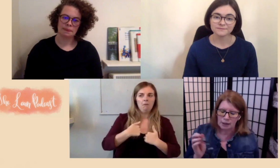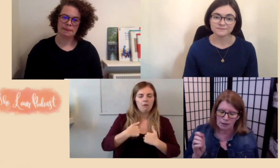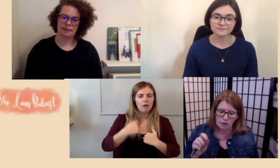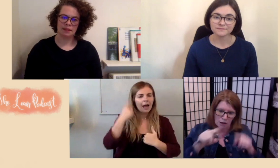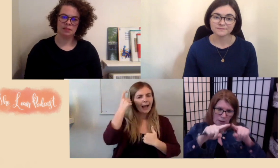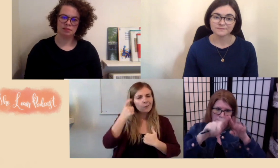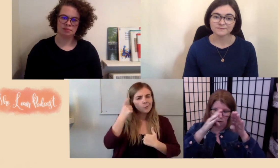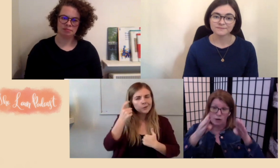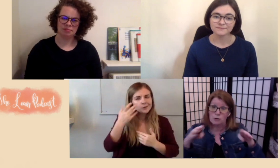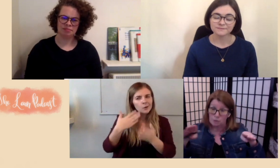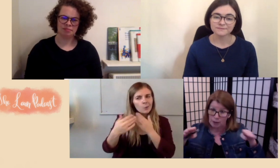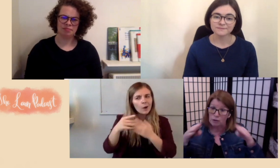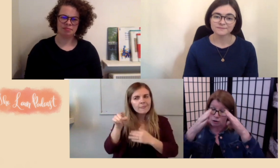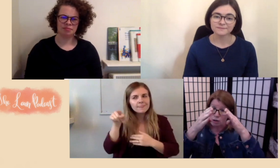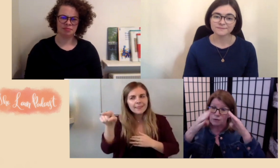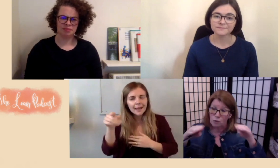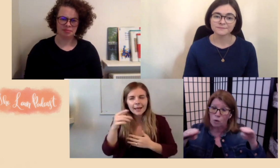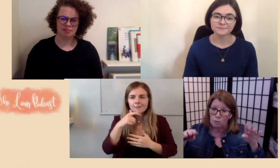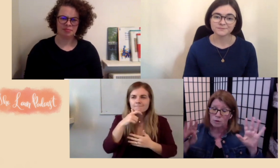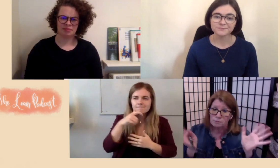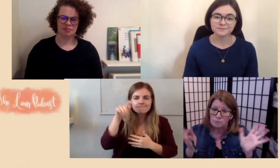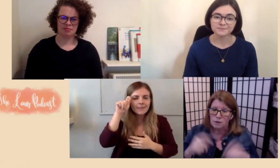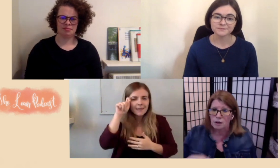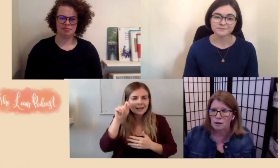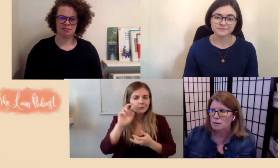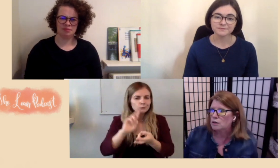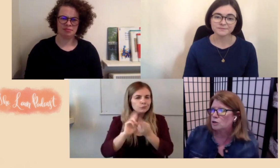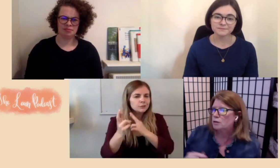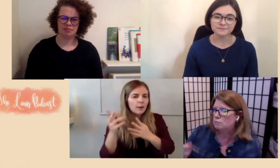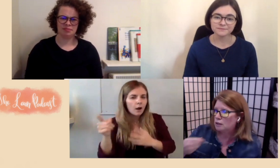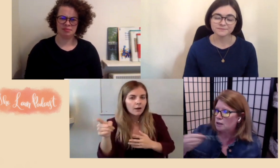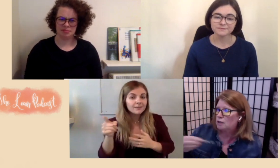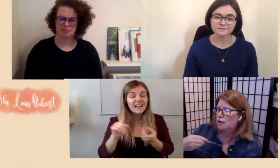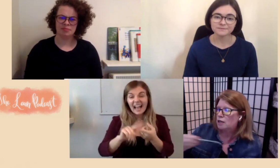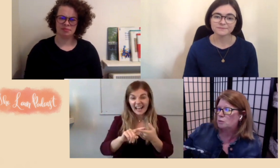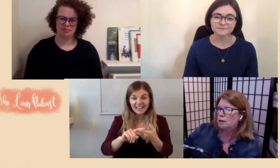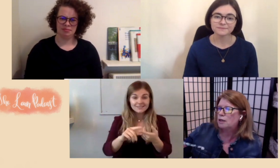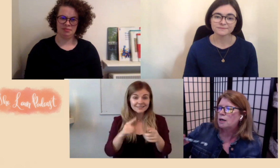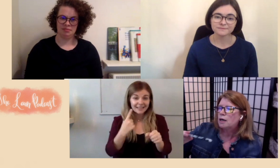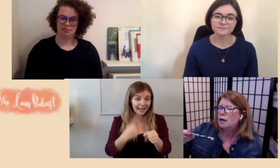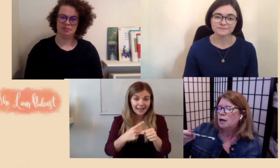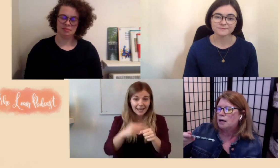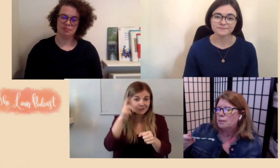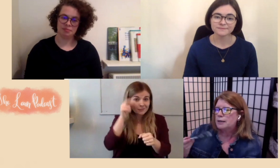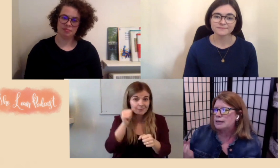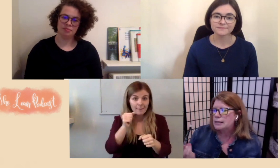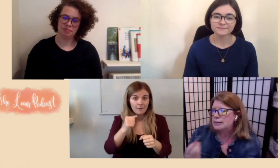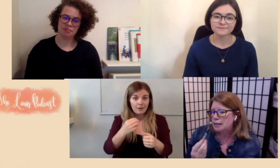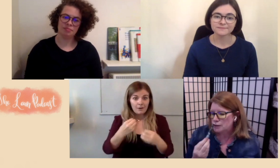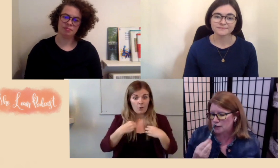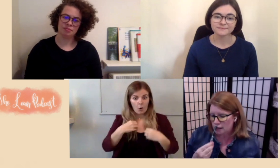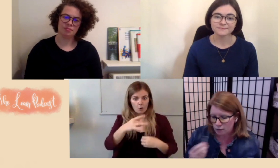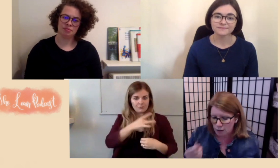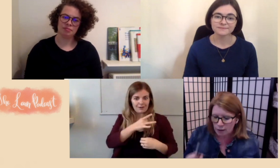extend that kindness and that cognitive benefit of the doubt to other people.